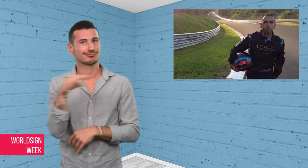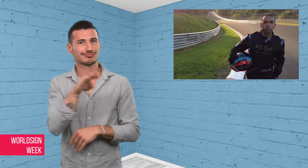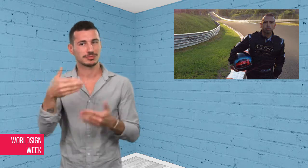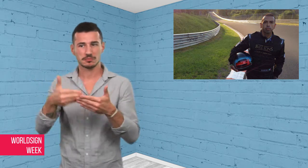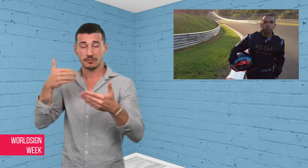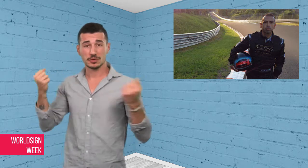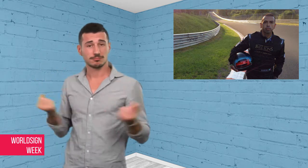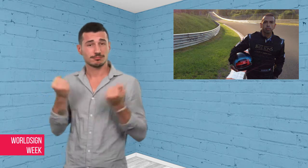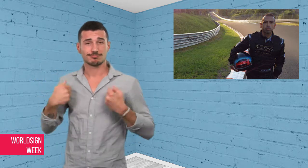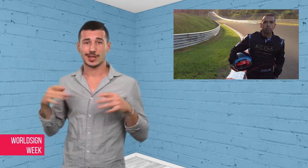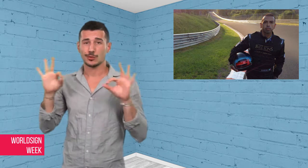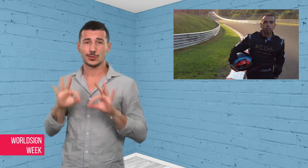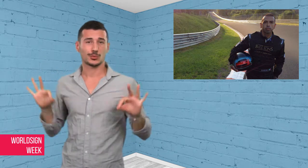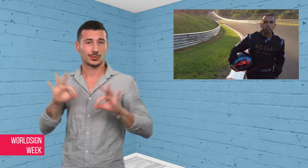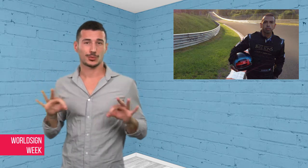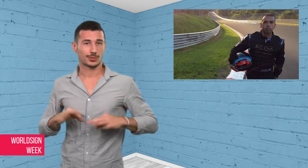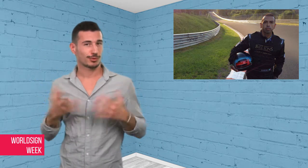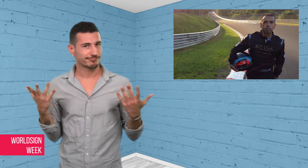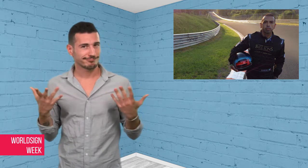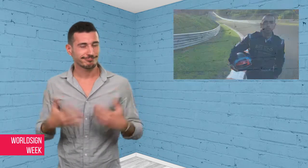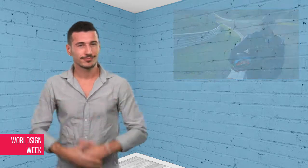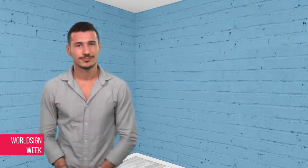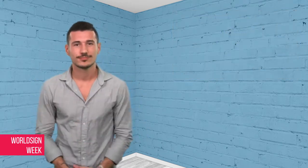first time driving that road.